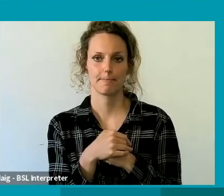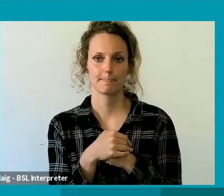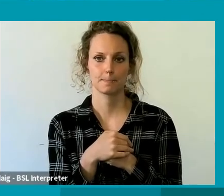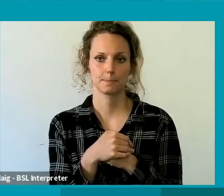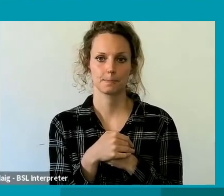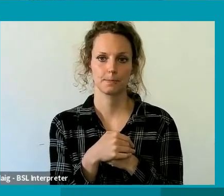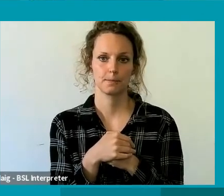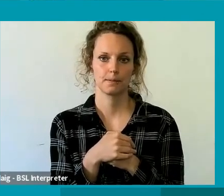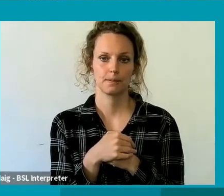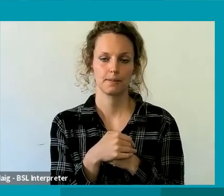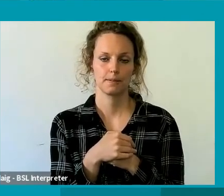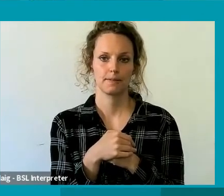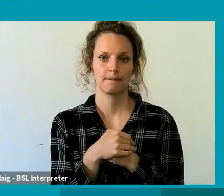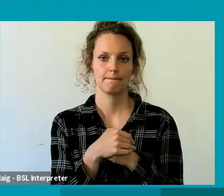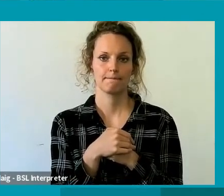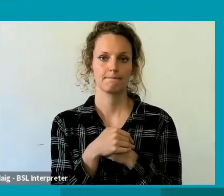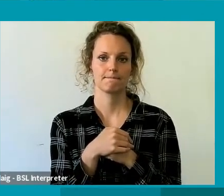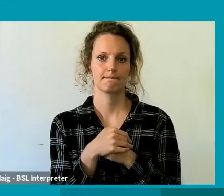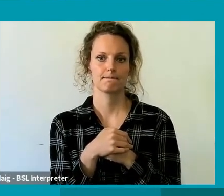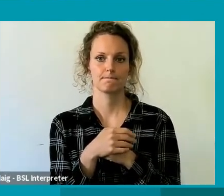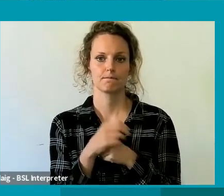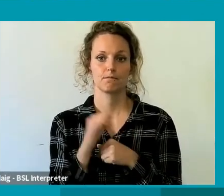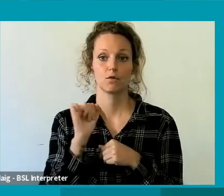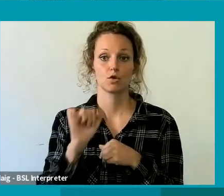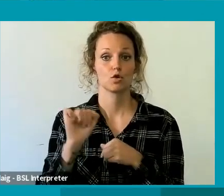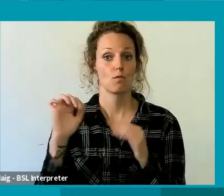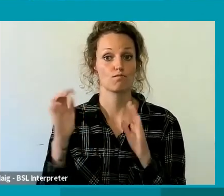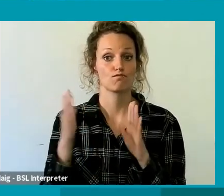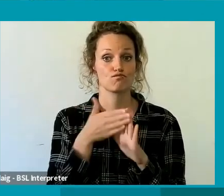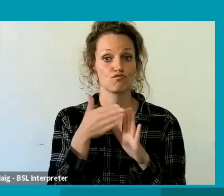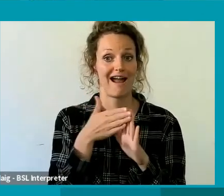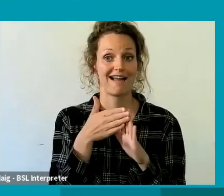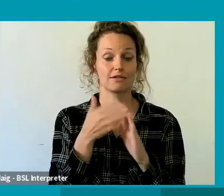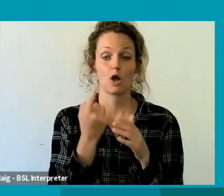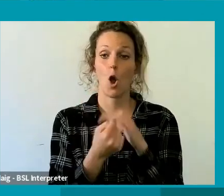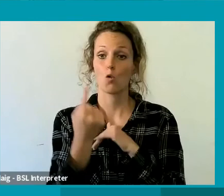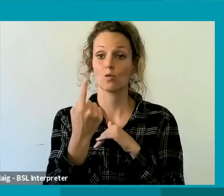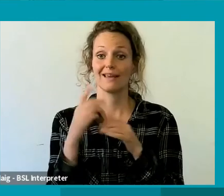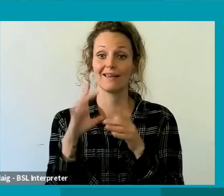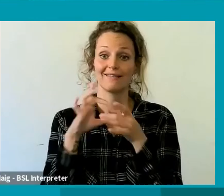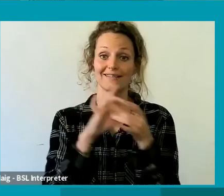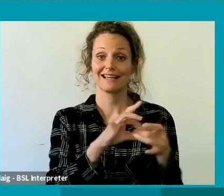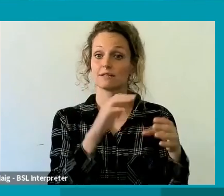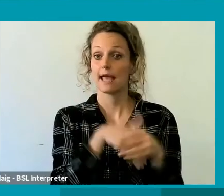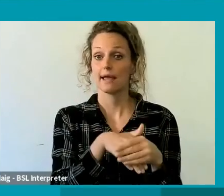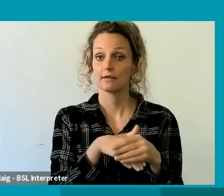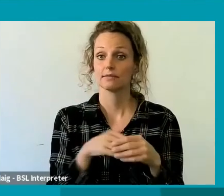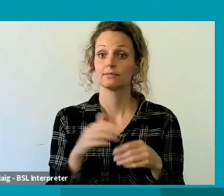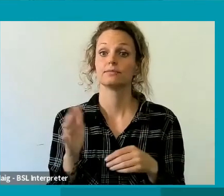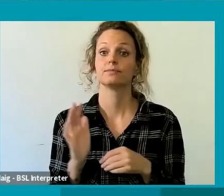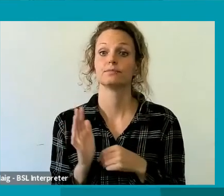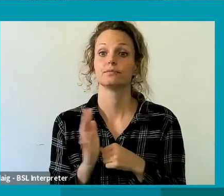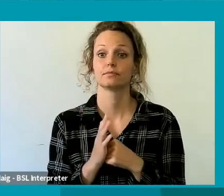let you know that your brand is not just LinkedIn your personal brand is not just on LinkedIn,